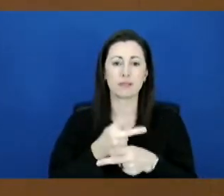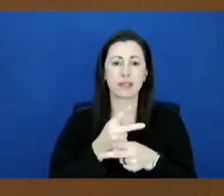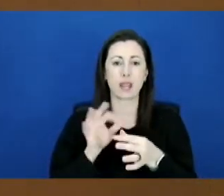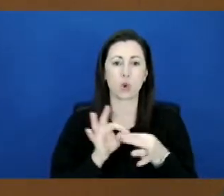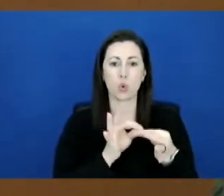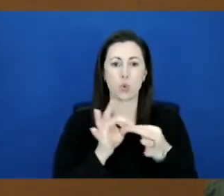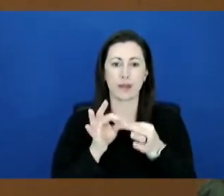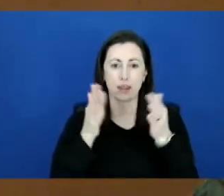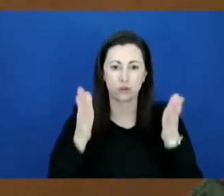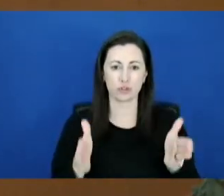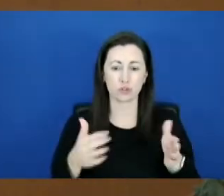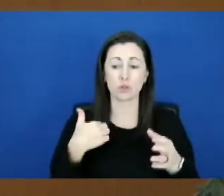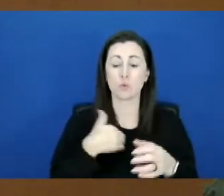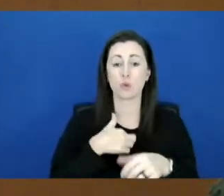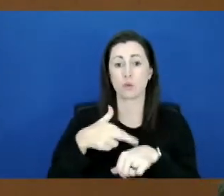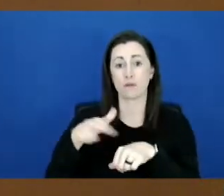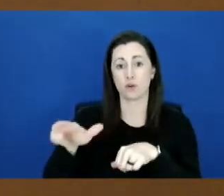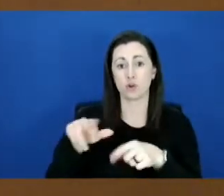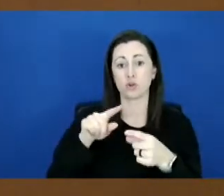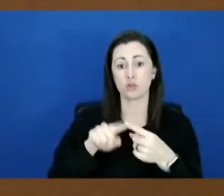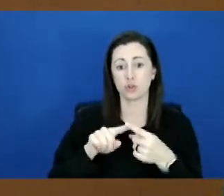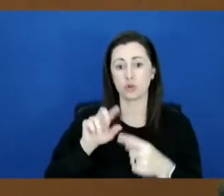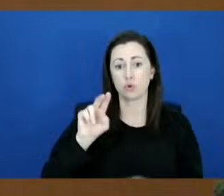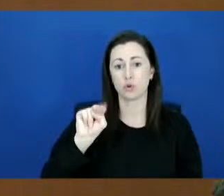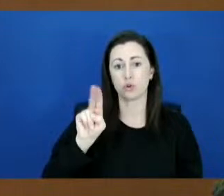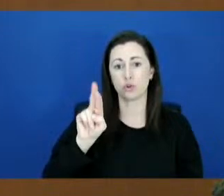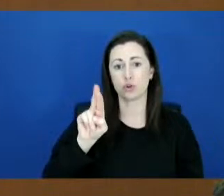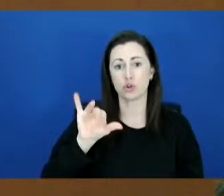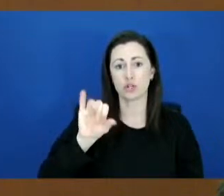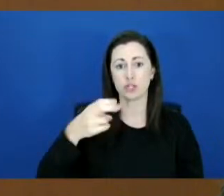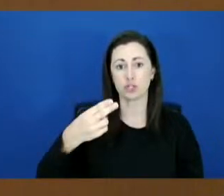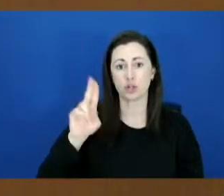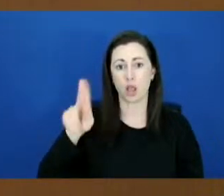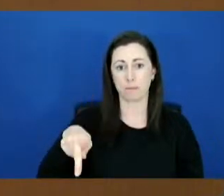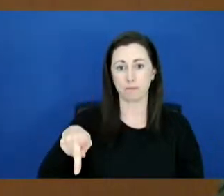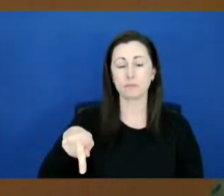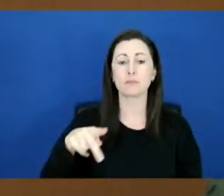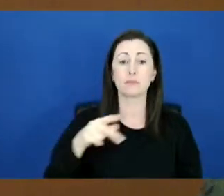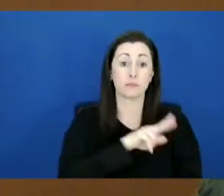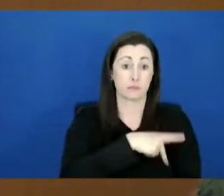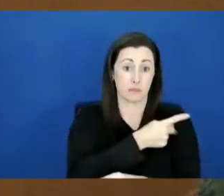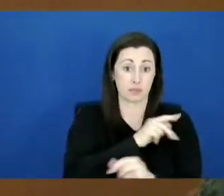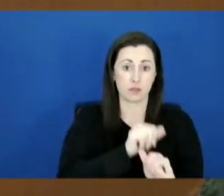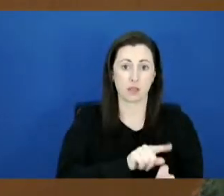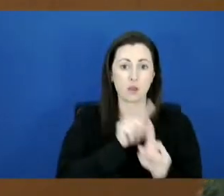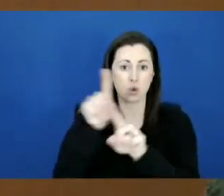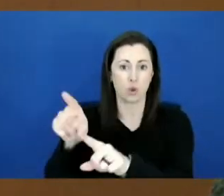ORGANIZATIONS, THAT REALLY HELPS